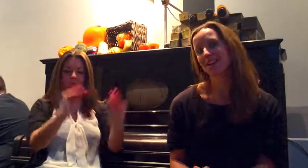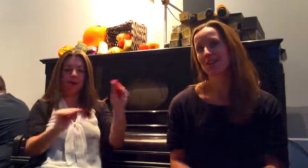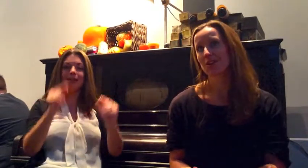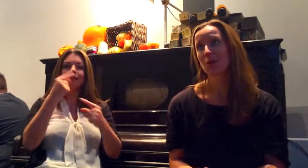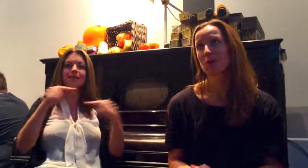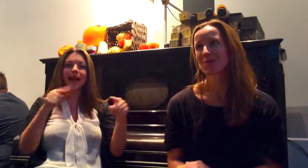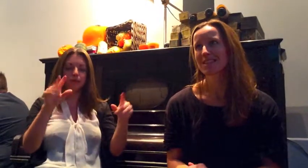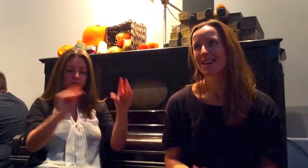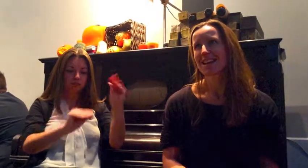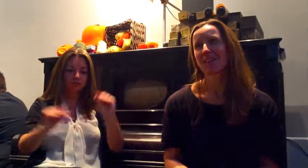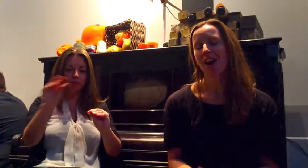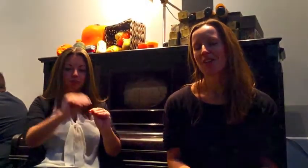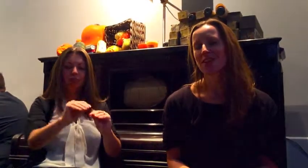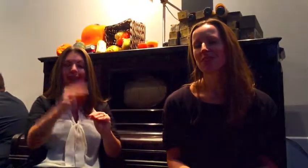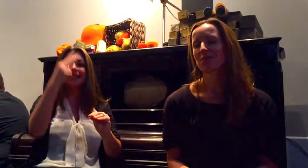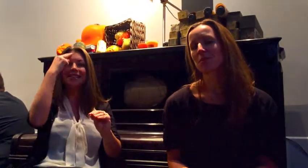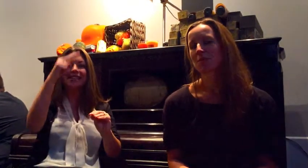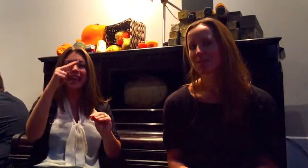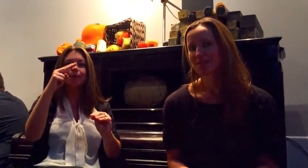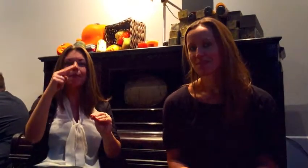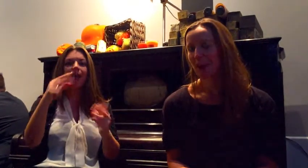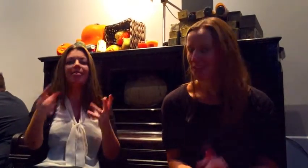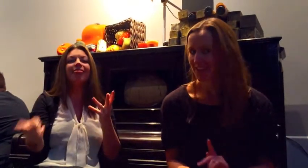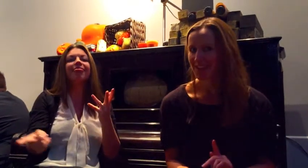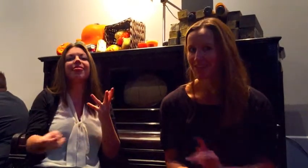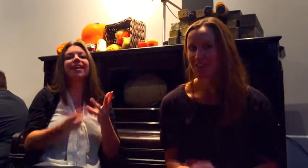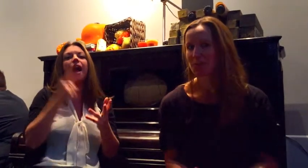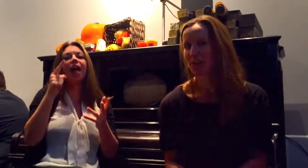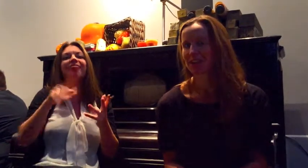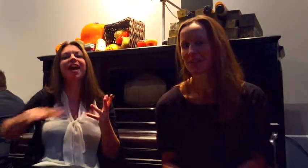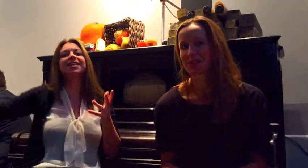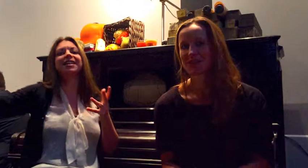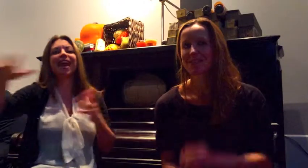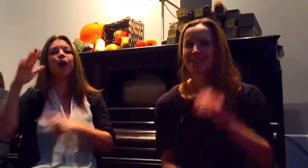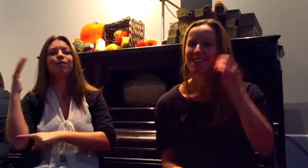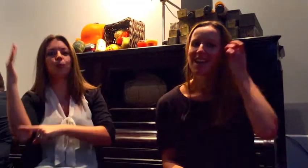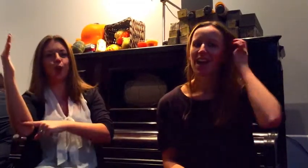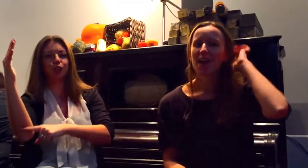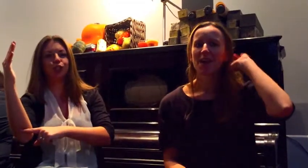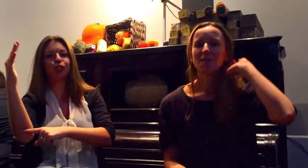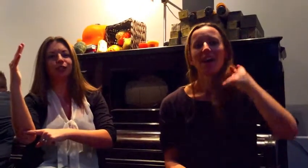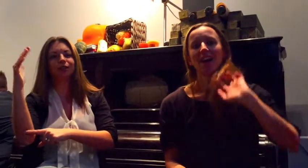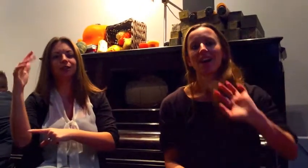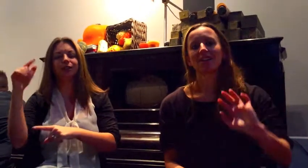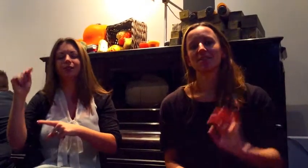and its called The Other Neck of the Woods, I think – that’s what I’ve been told,